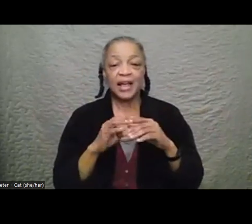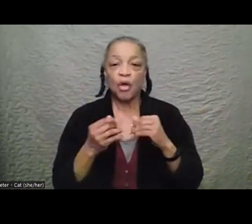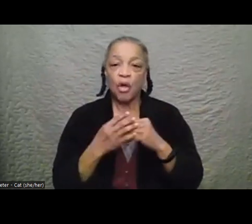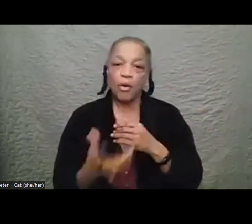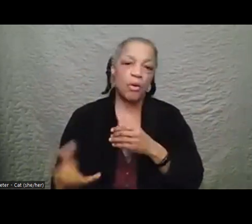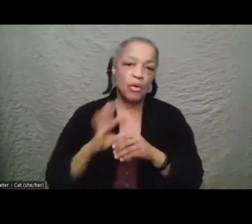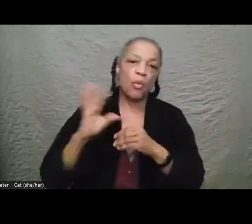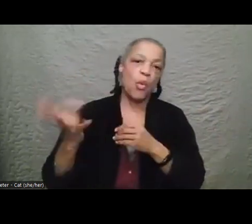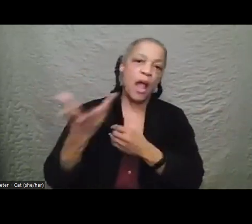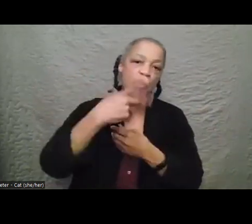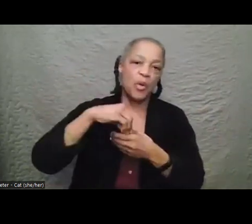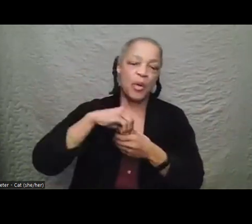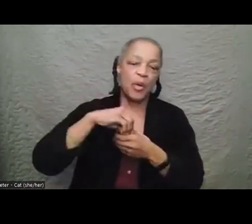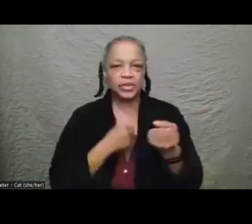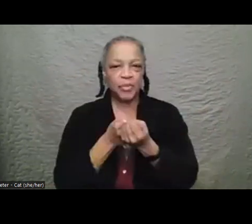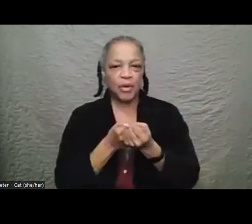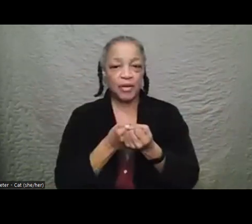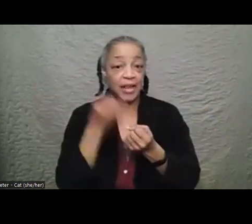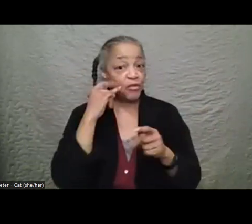If one cannot work , how can you volunteer?